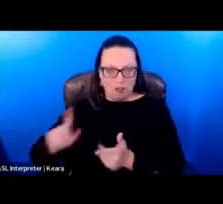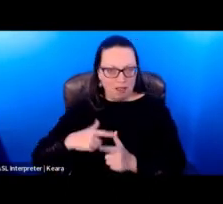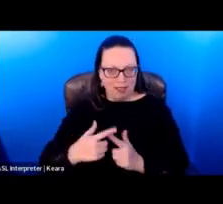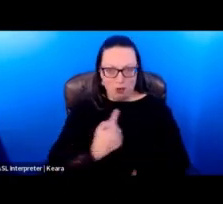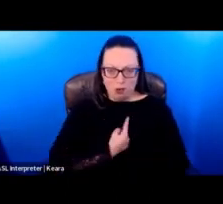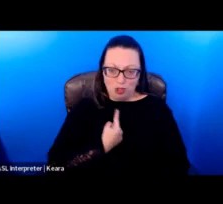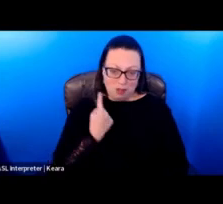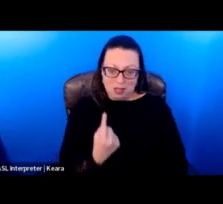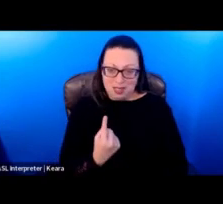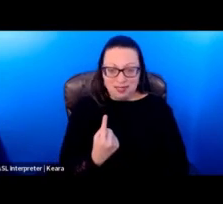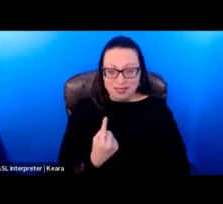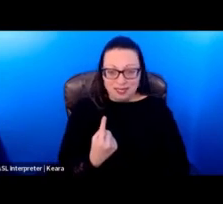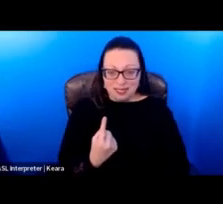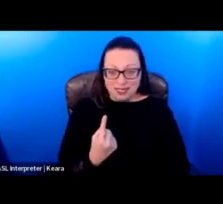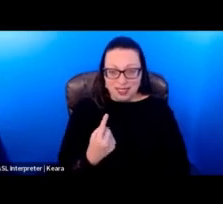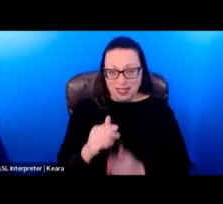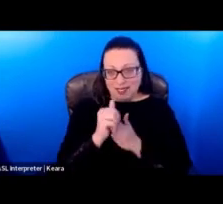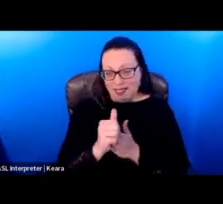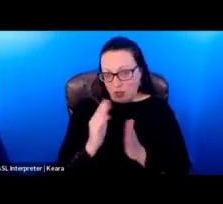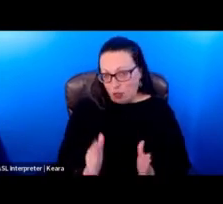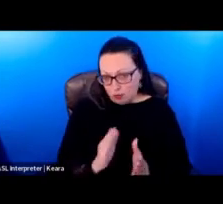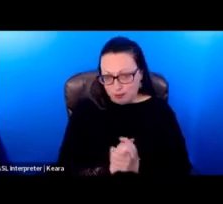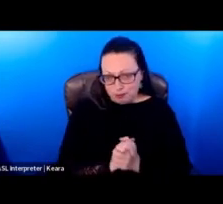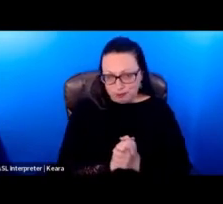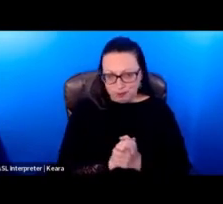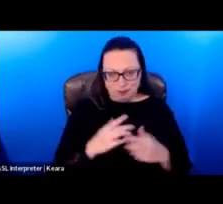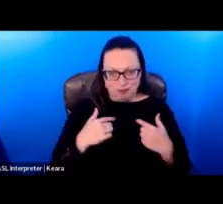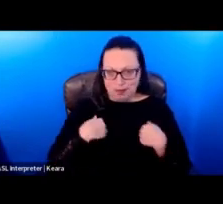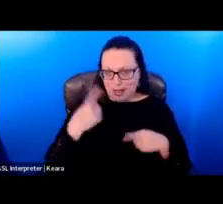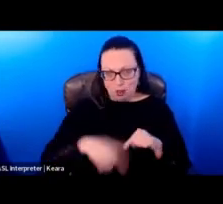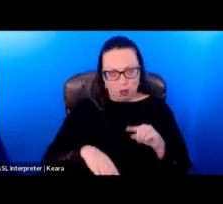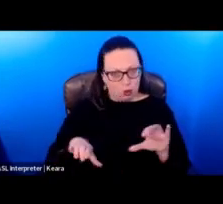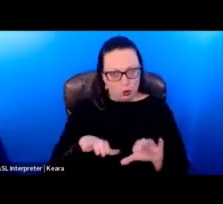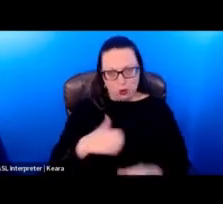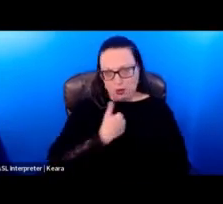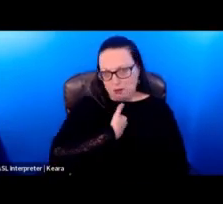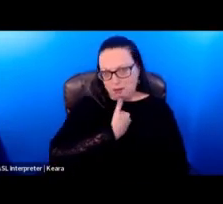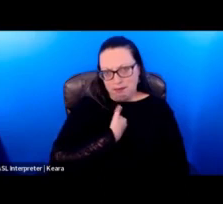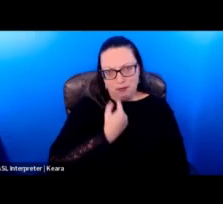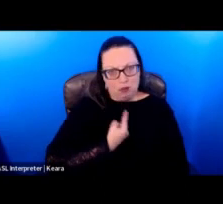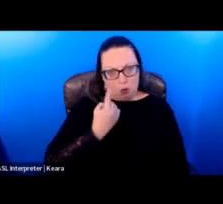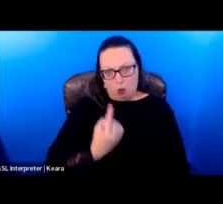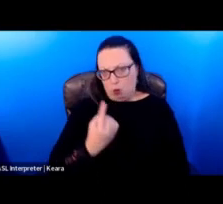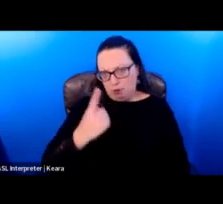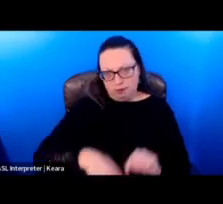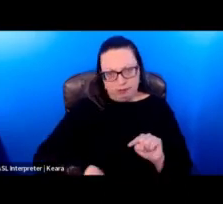a as a leader. And I couldn't do it alone. Because as a survivor,